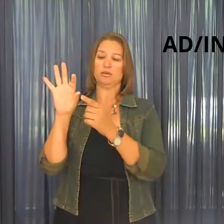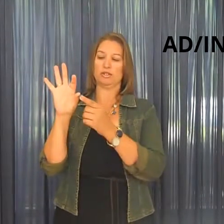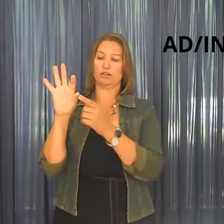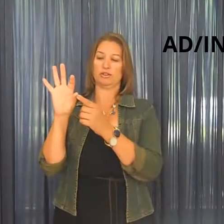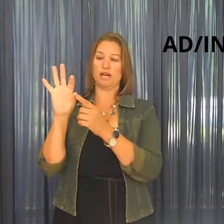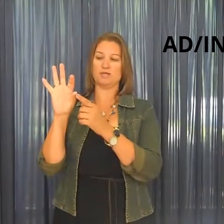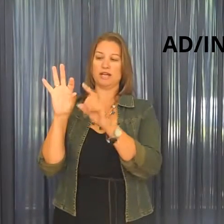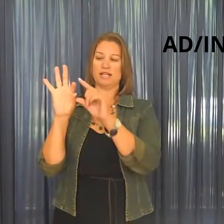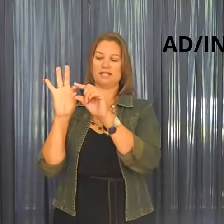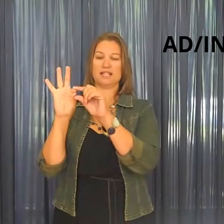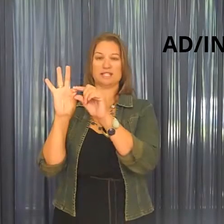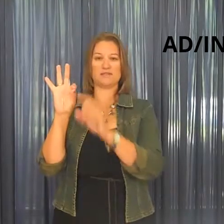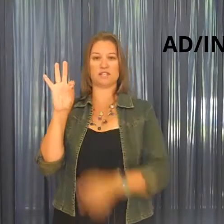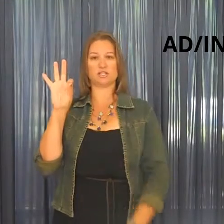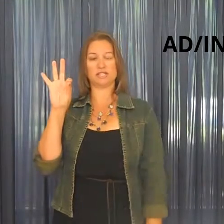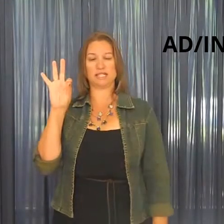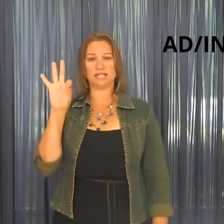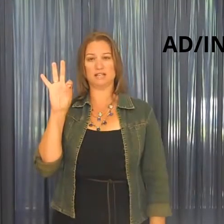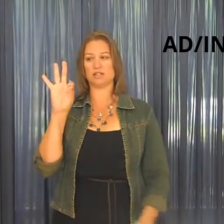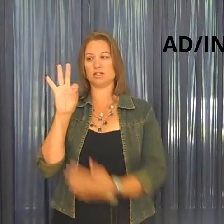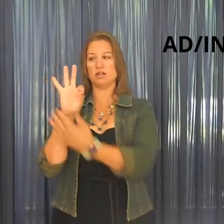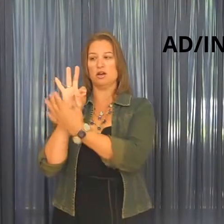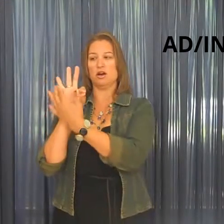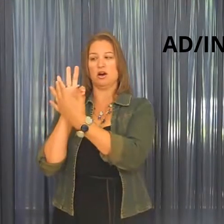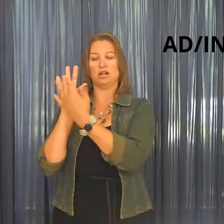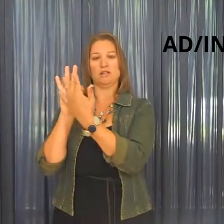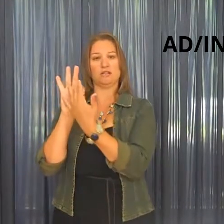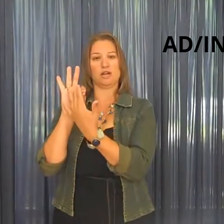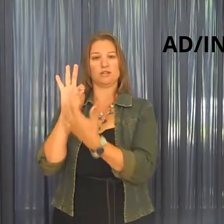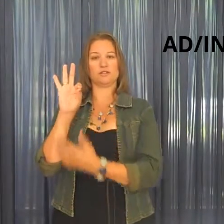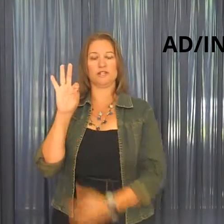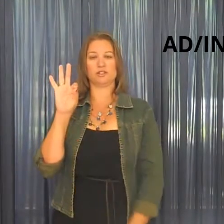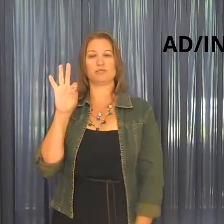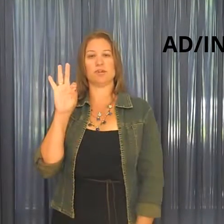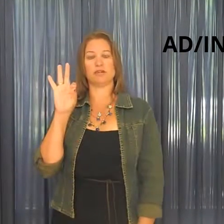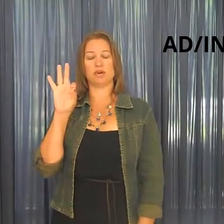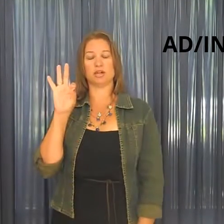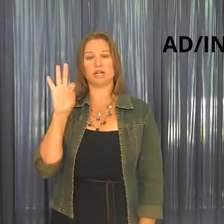put your thumb and index fingers together, all of your other fingers spread apart and